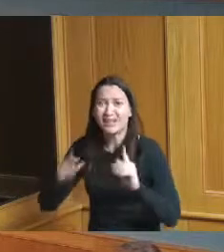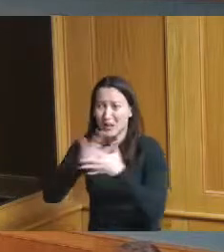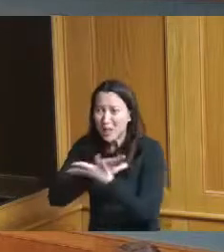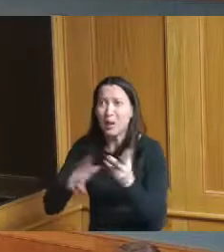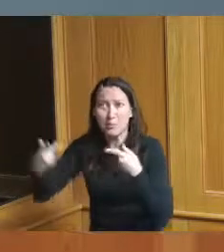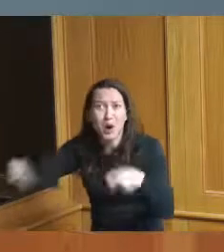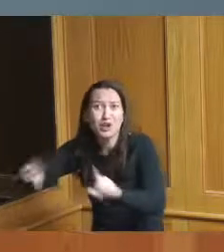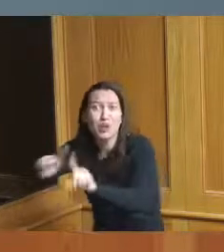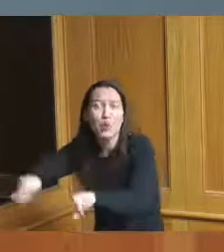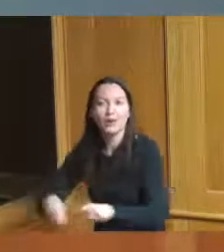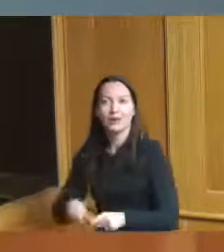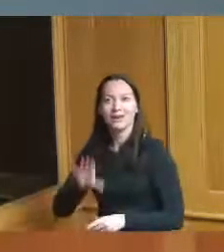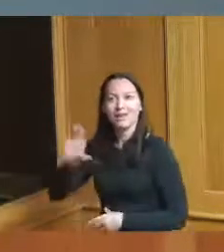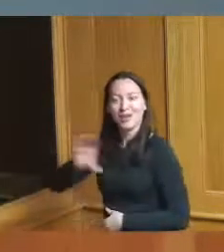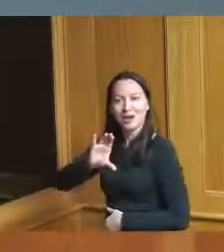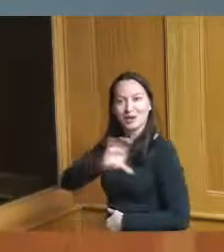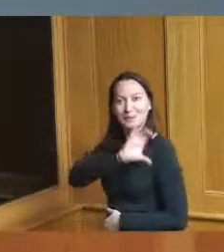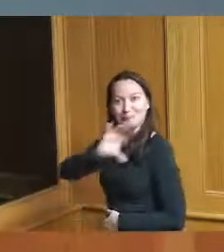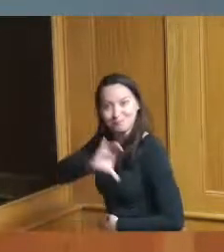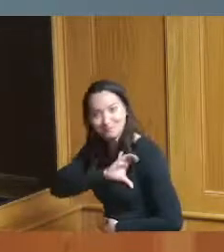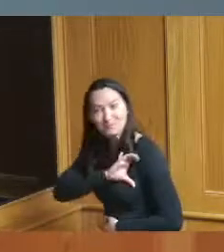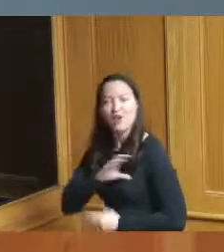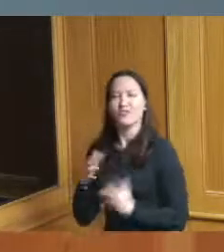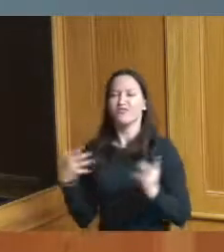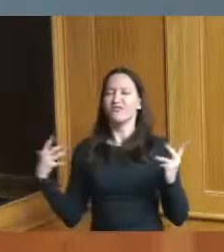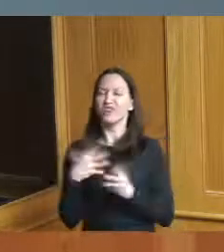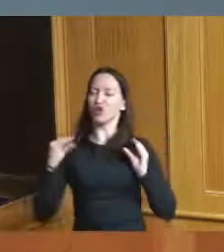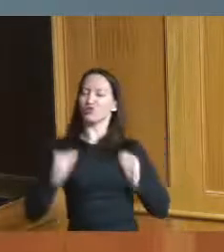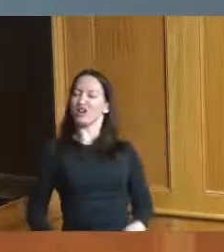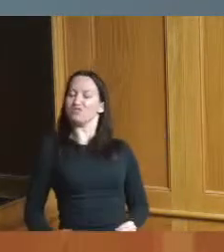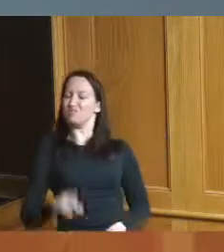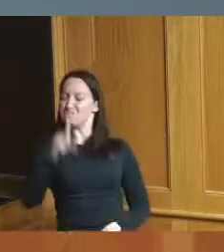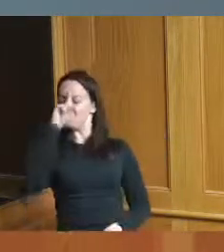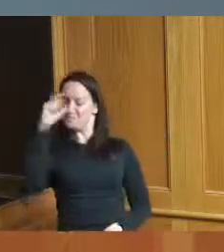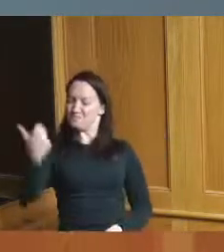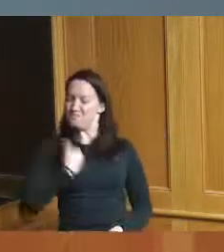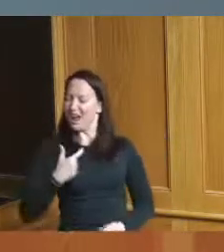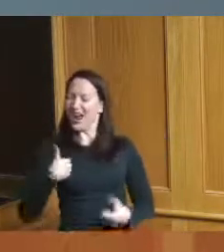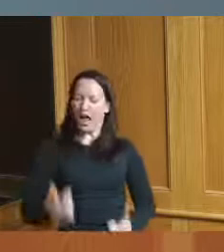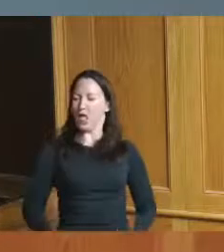but their character is they don't have any fear they think they're invincible they're risk takers